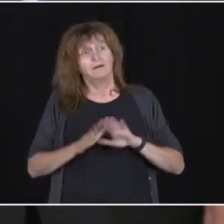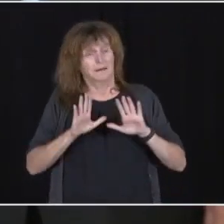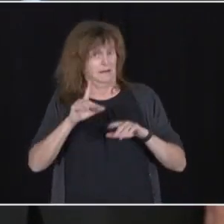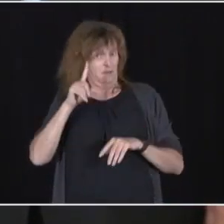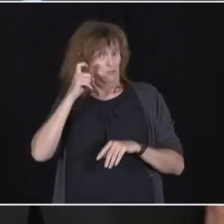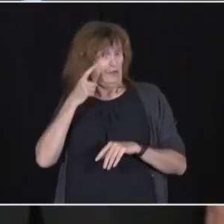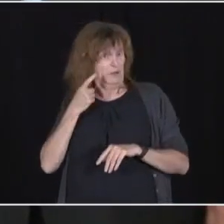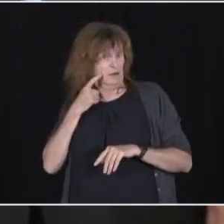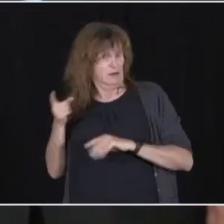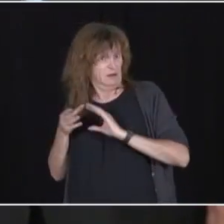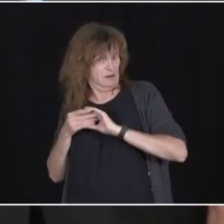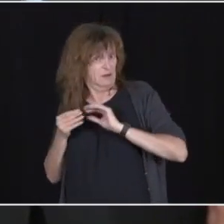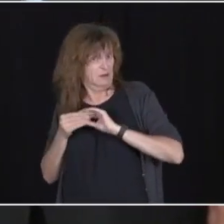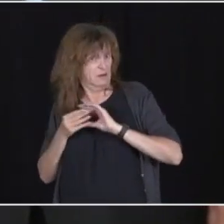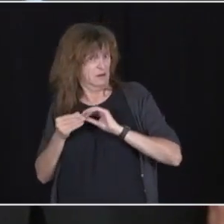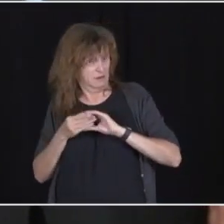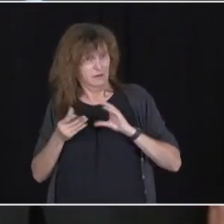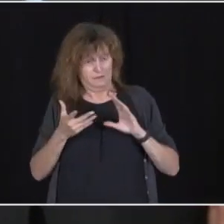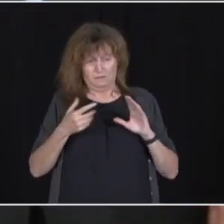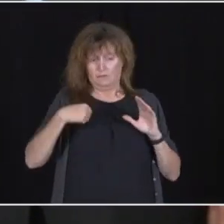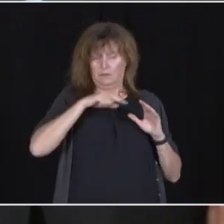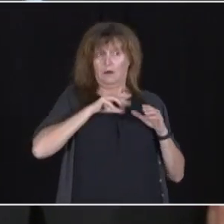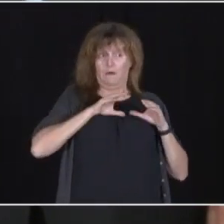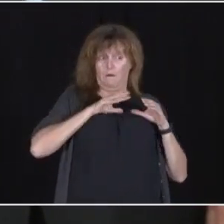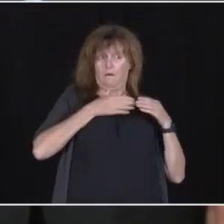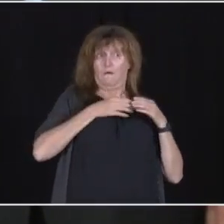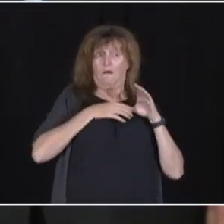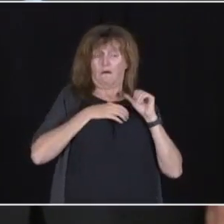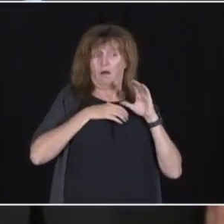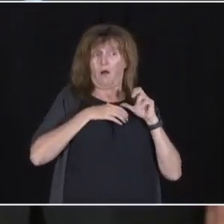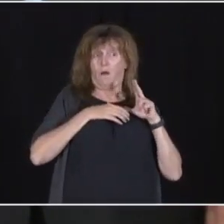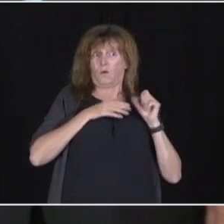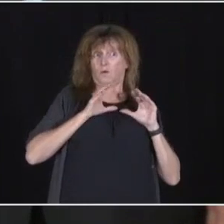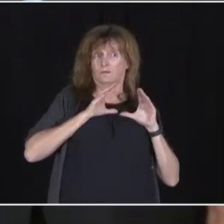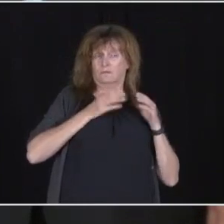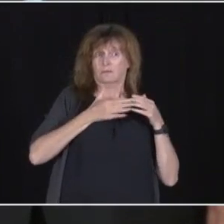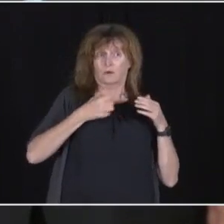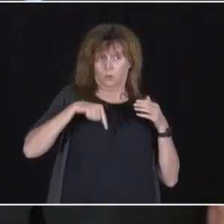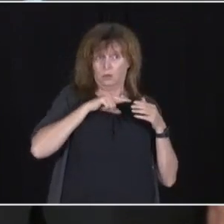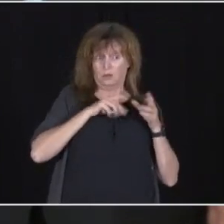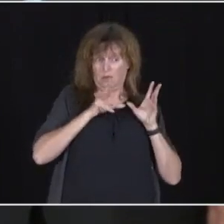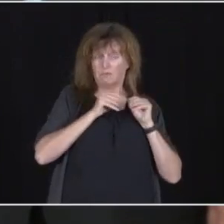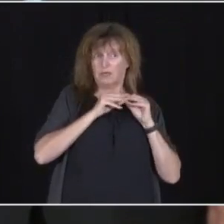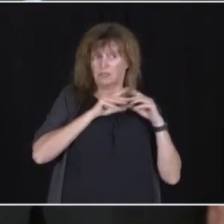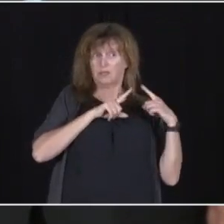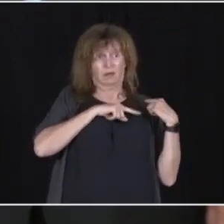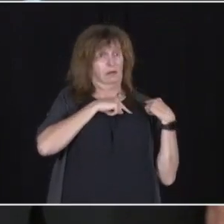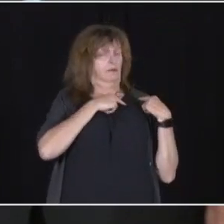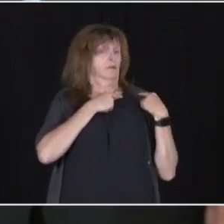As a premier has said, we have very vibrant caucus meetings. We continue to meet as a caucus direct the pandemic.